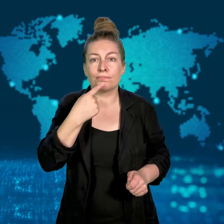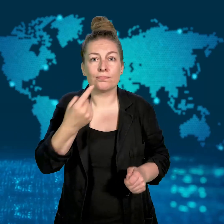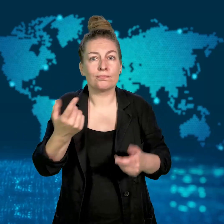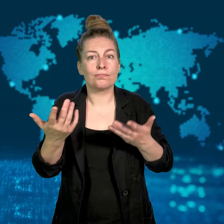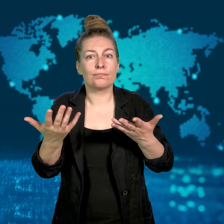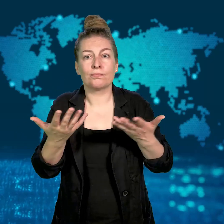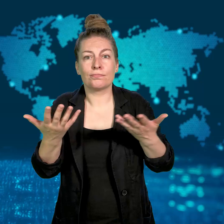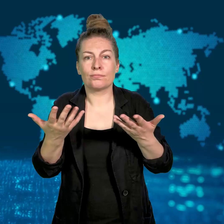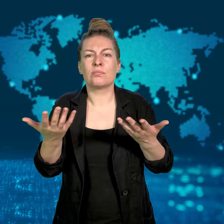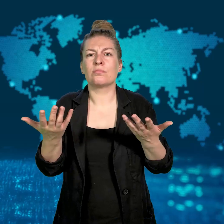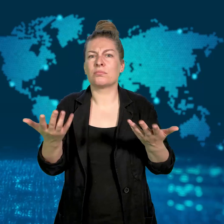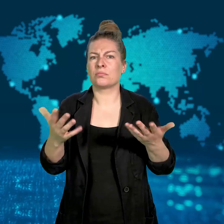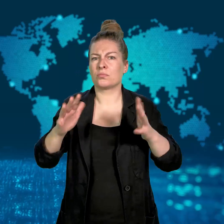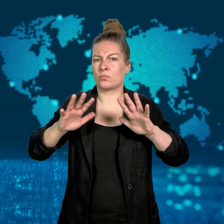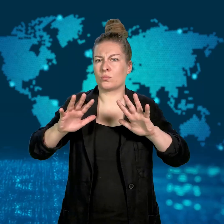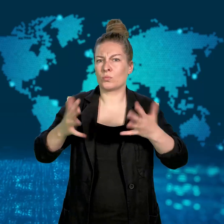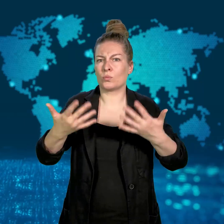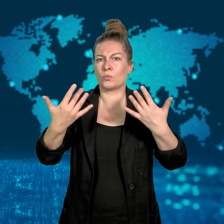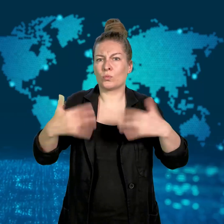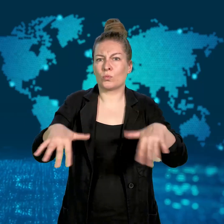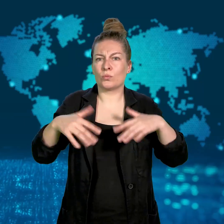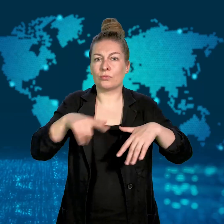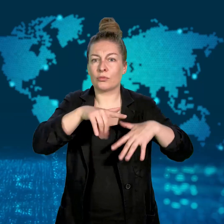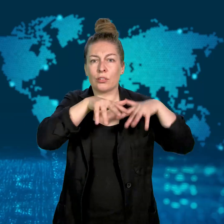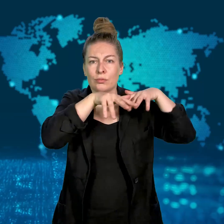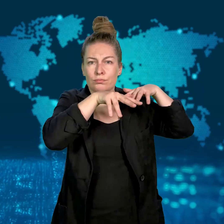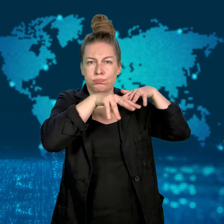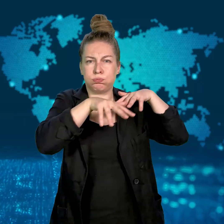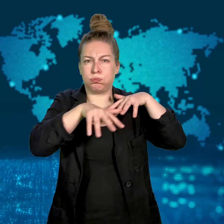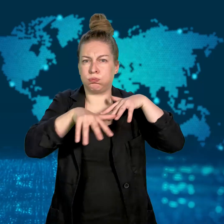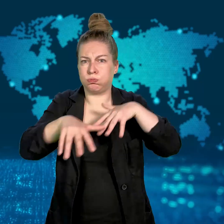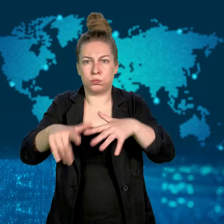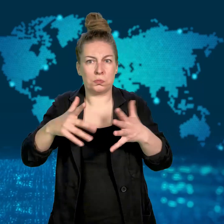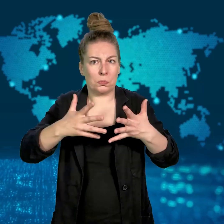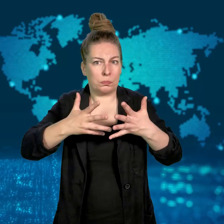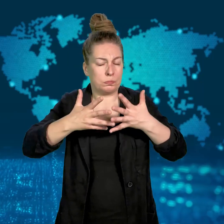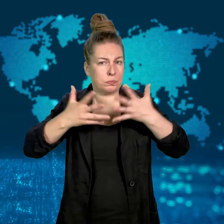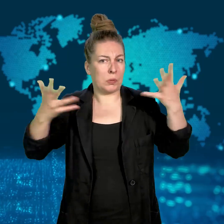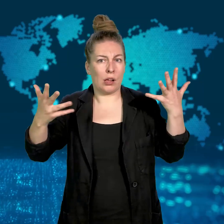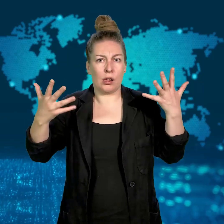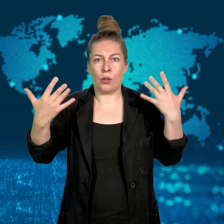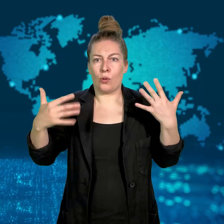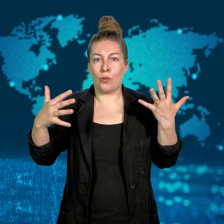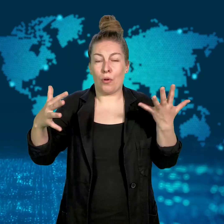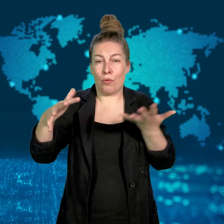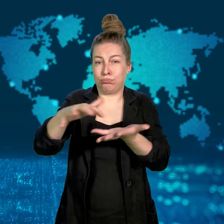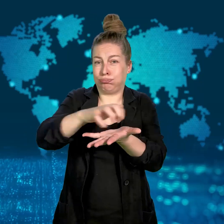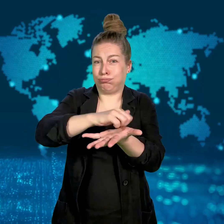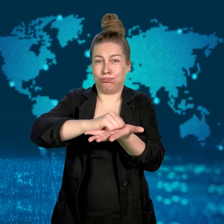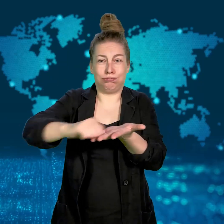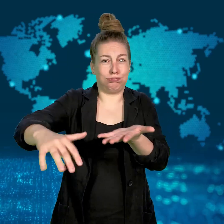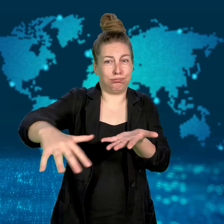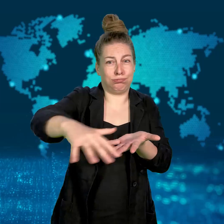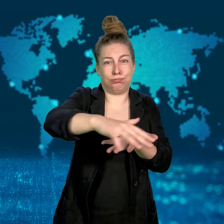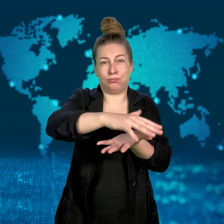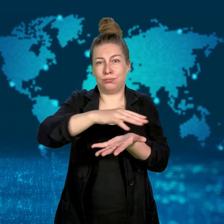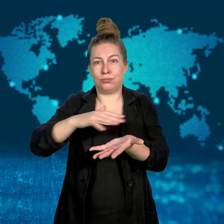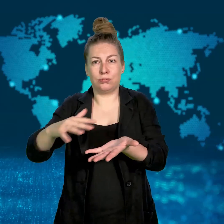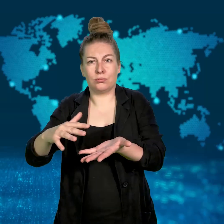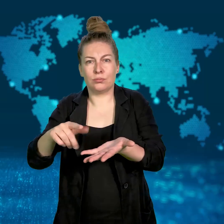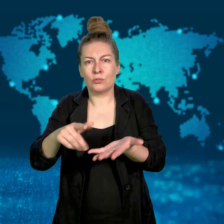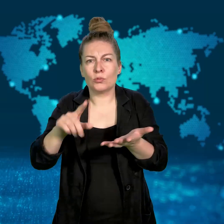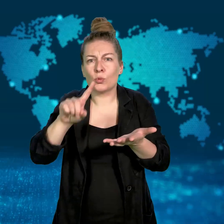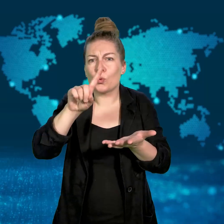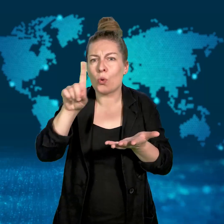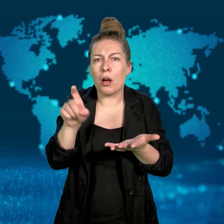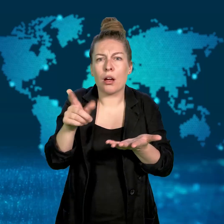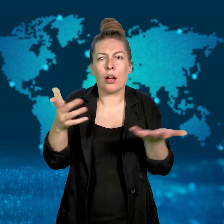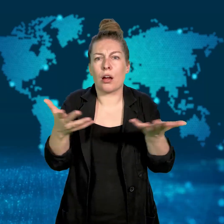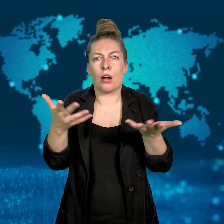The country's director of its National Disaster Center, Luseta Laso Mana,